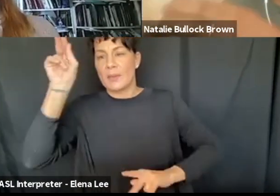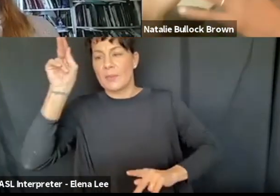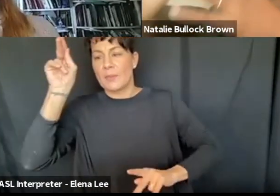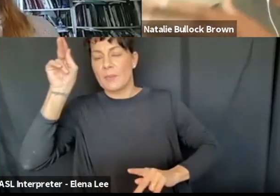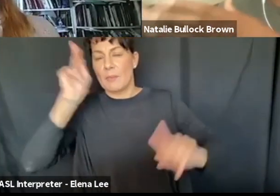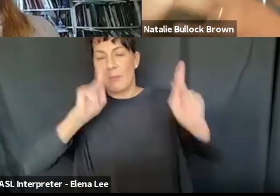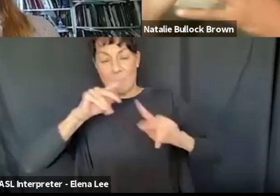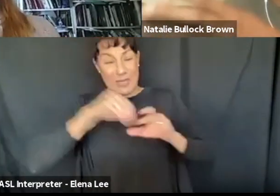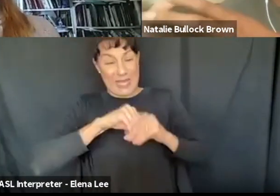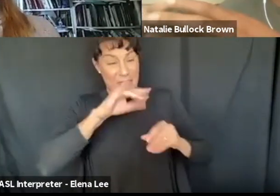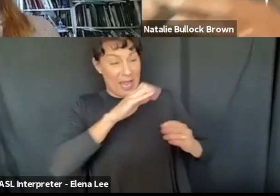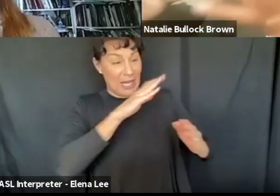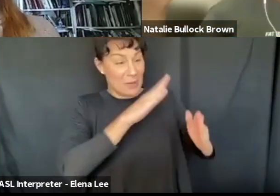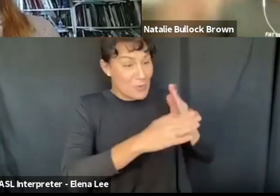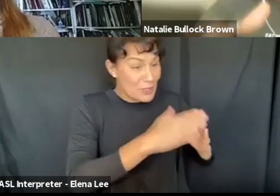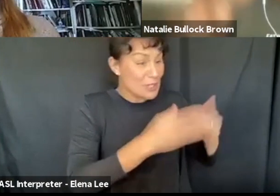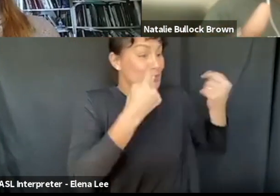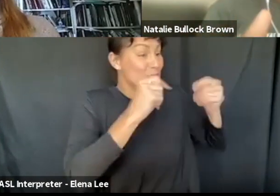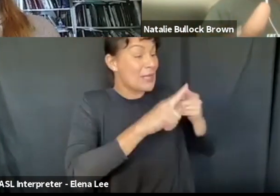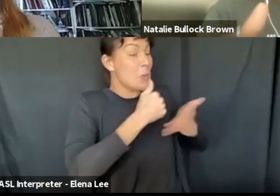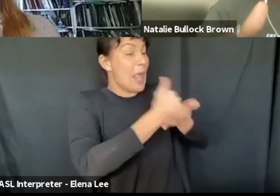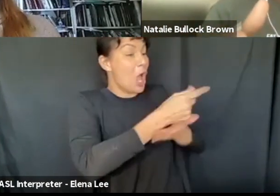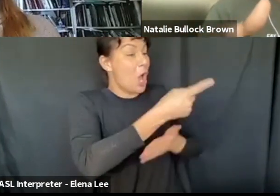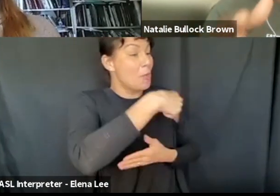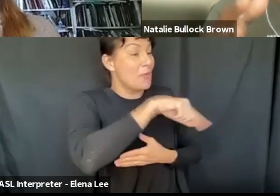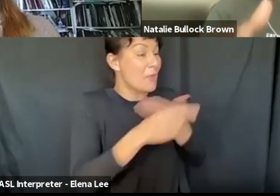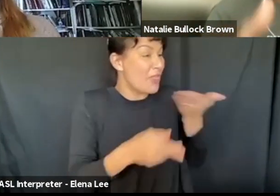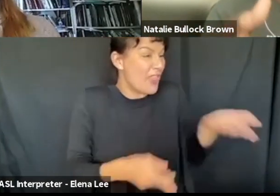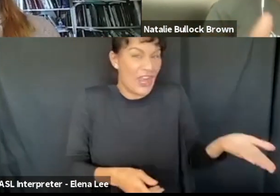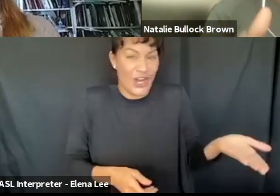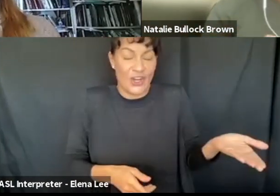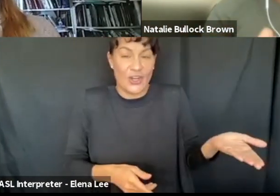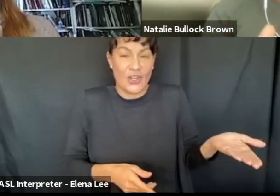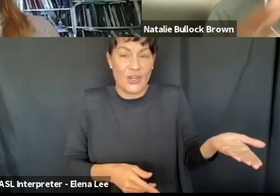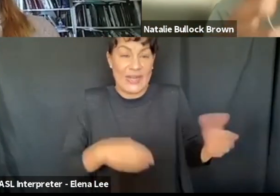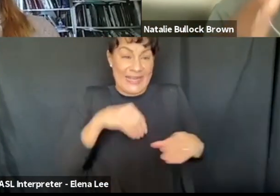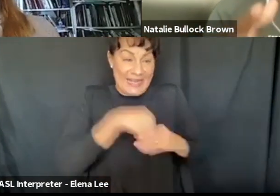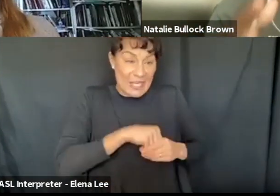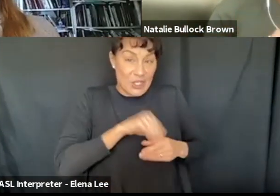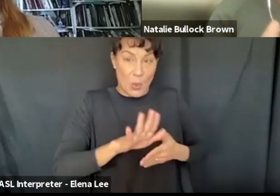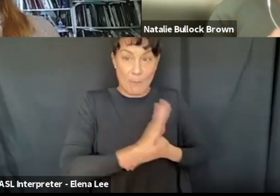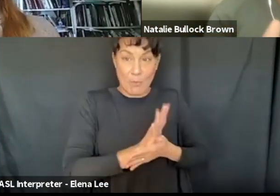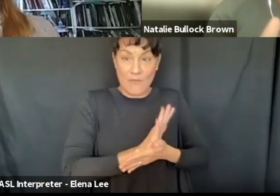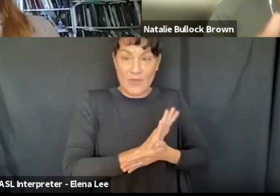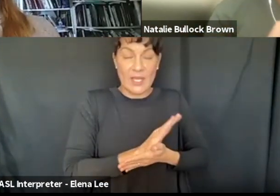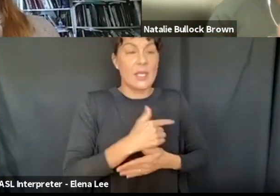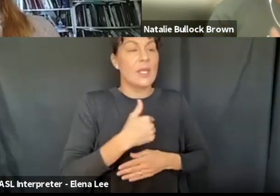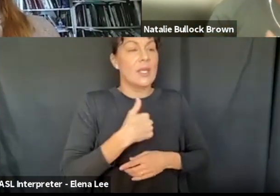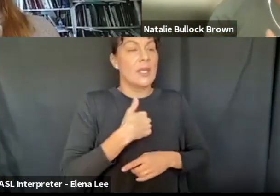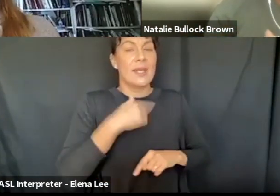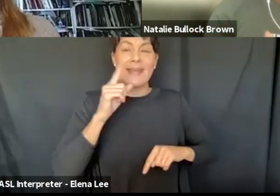that you're hoping to help right there in your film. Like you can't make the film without them.